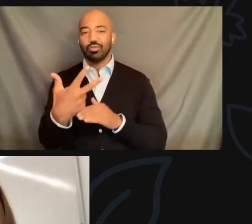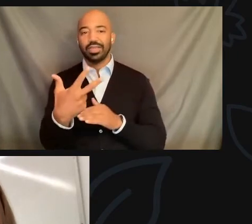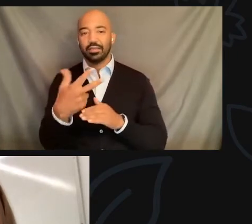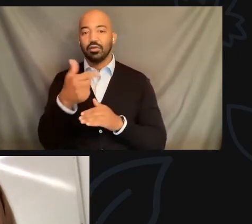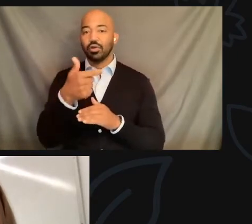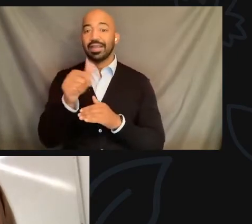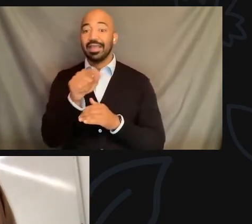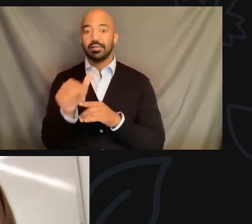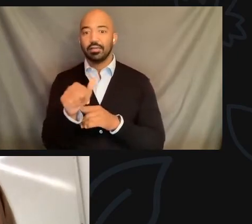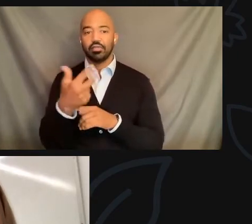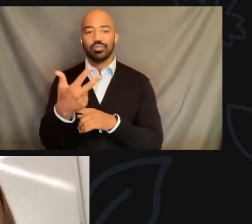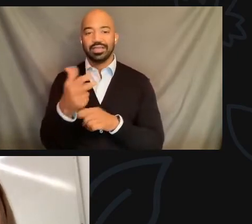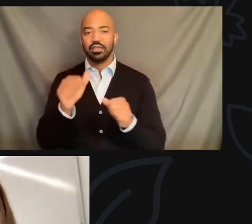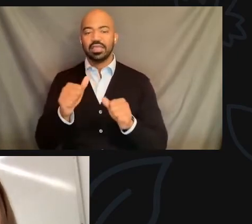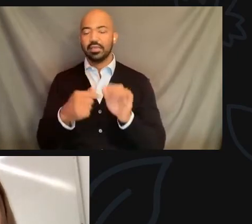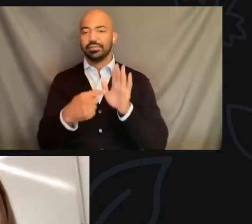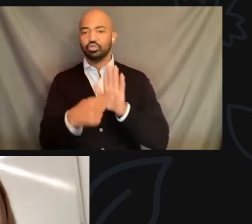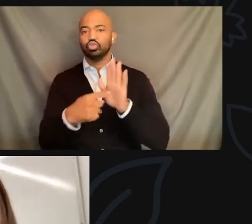expressed virtually everywhere. So so